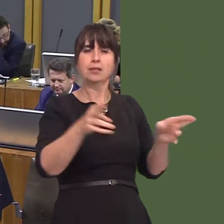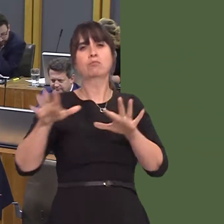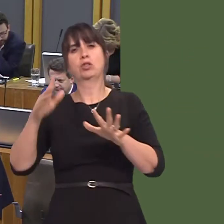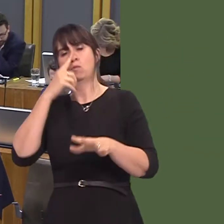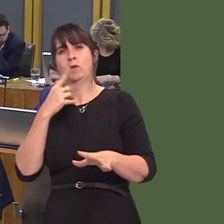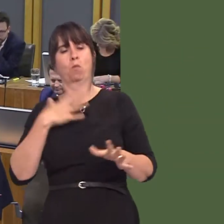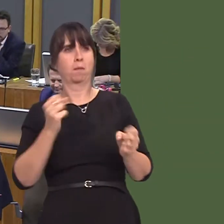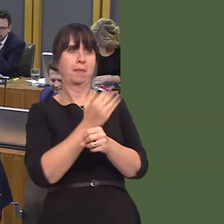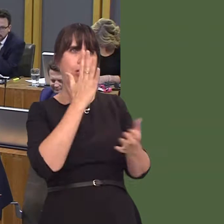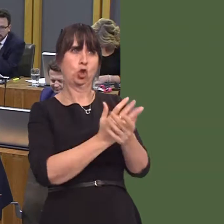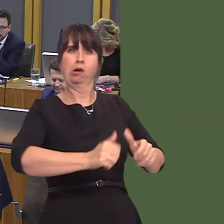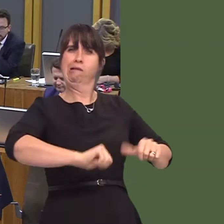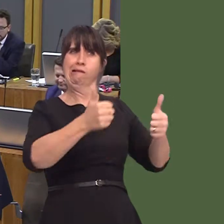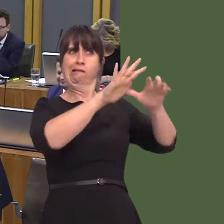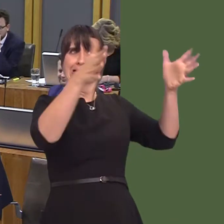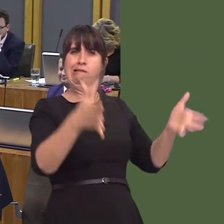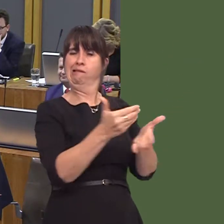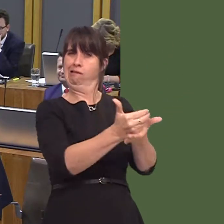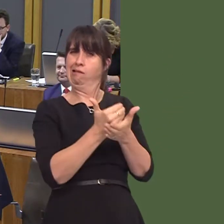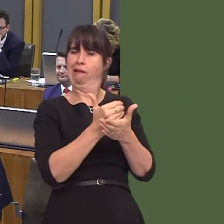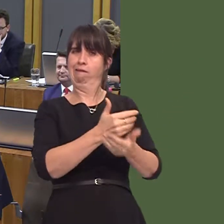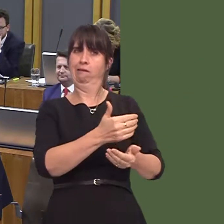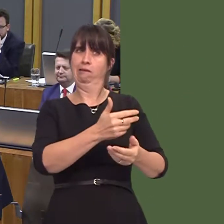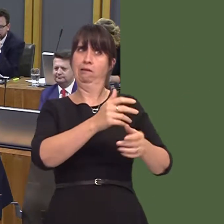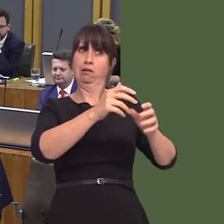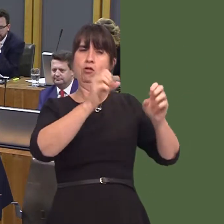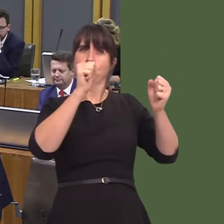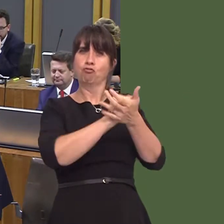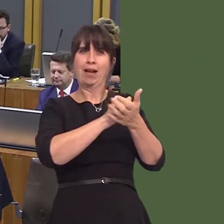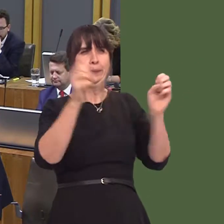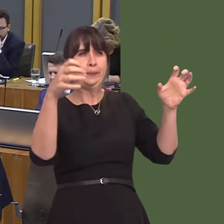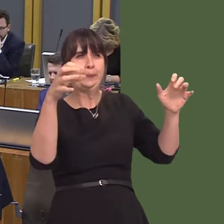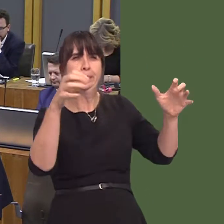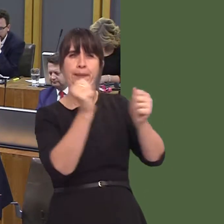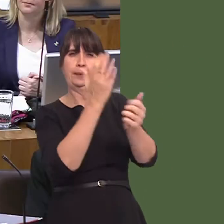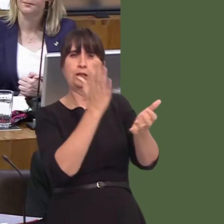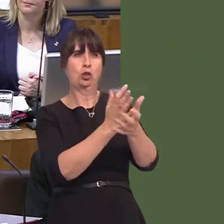Museum in terms of security and the right environment to display the gold cape.